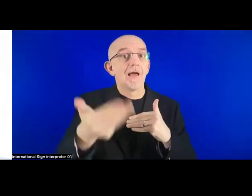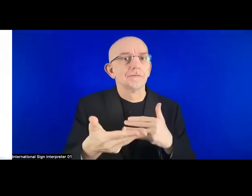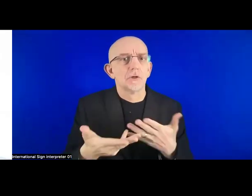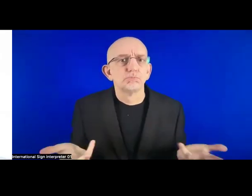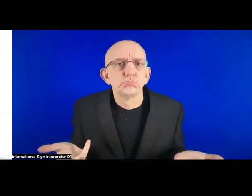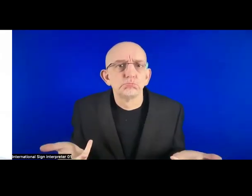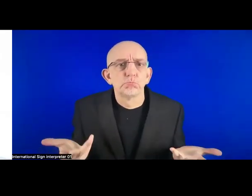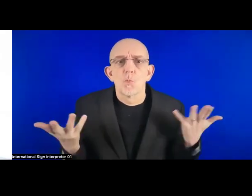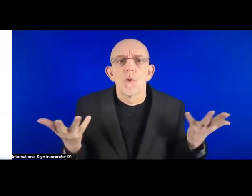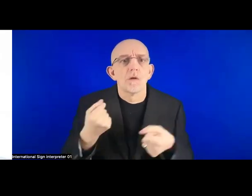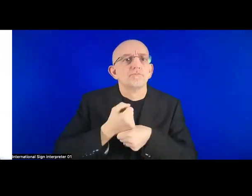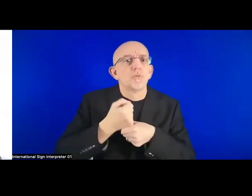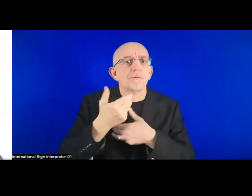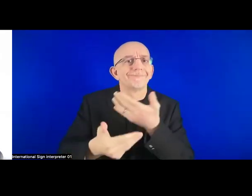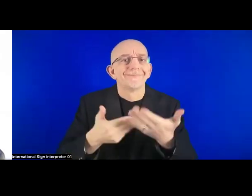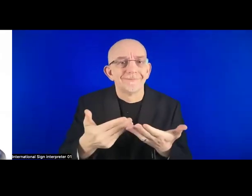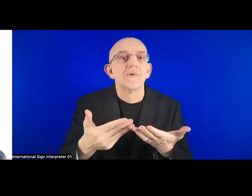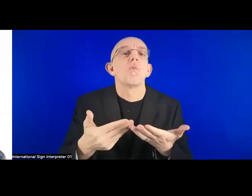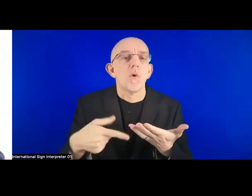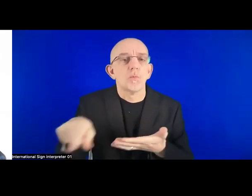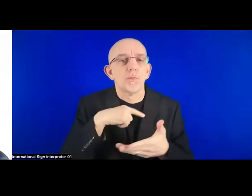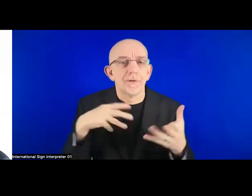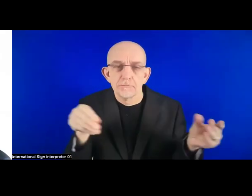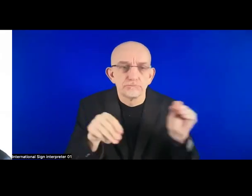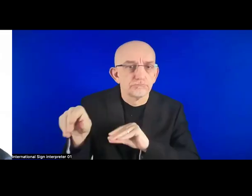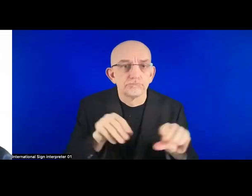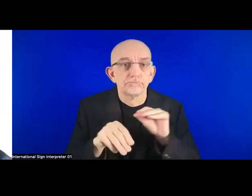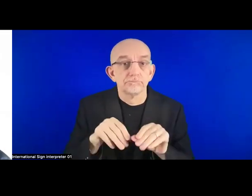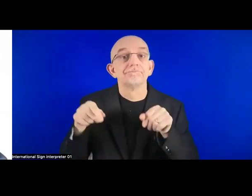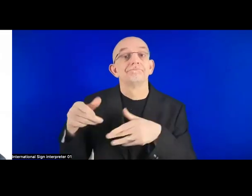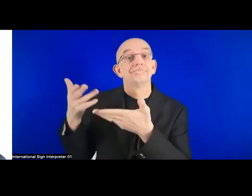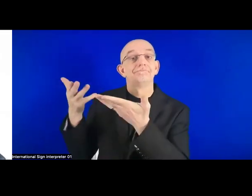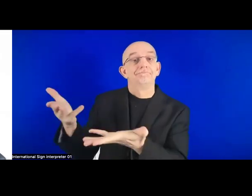partner organisations and 11 secondment partners that represent a wide range of academic